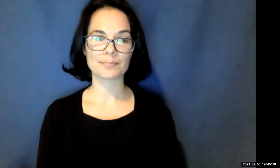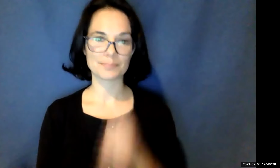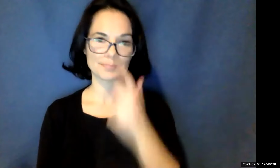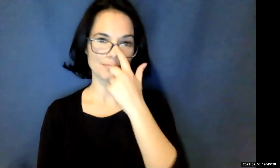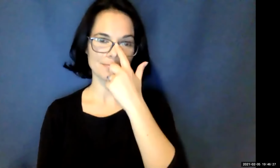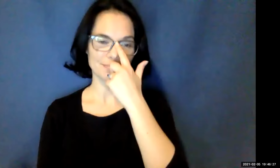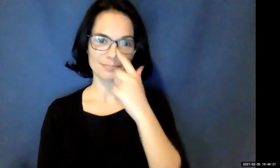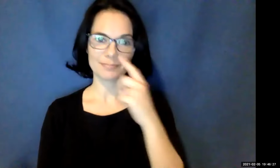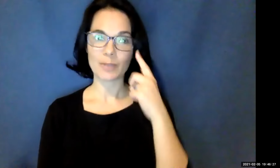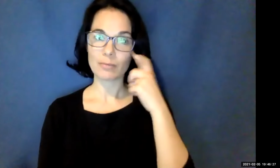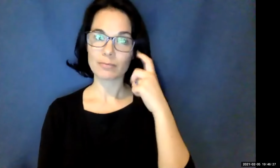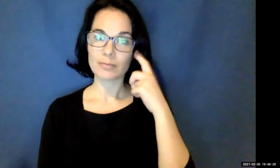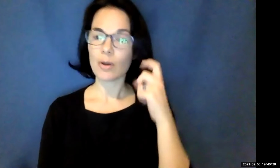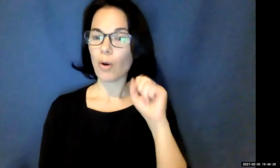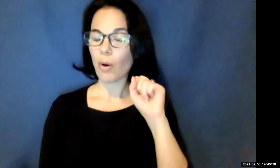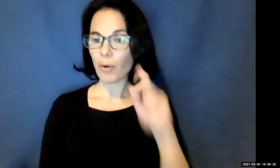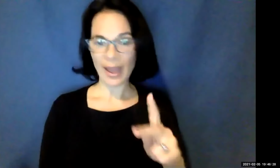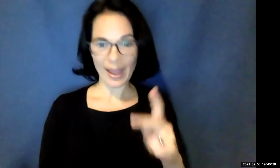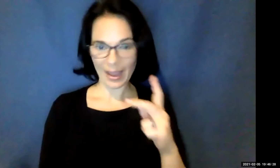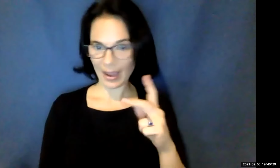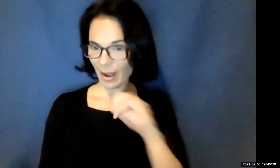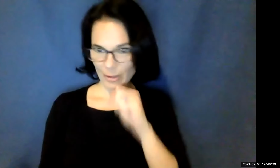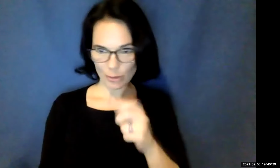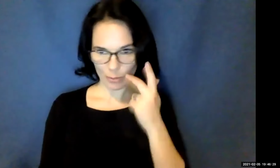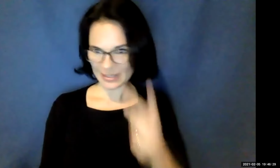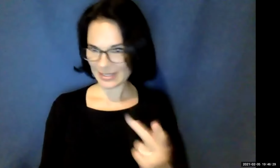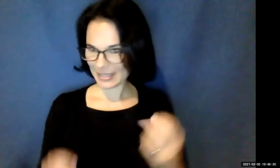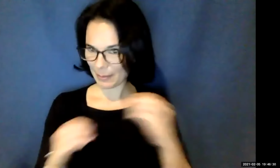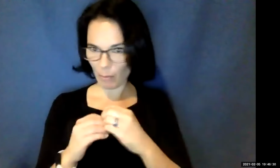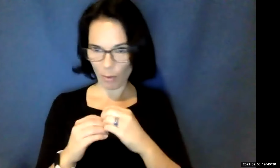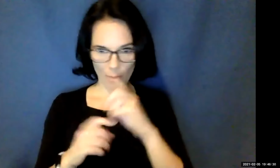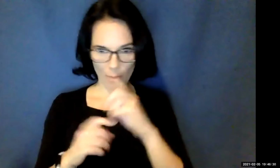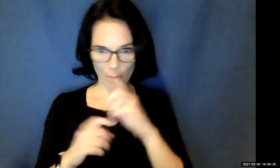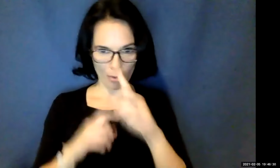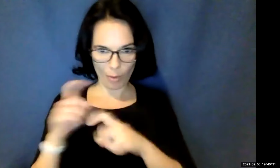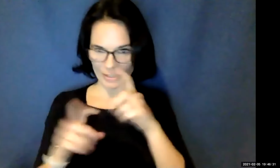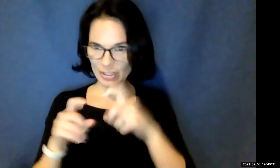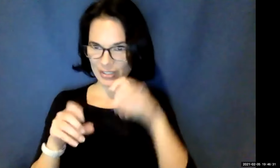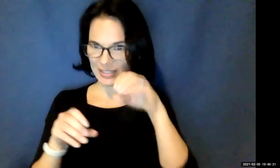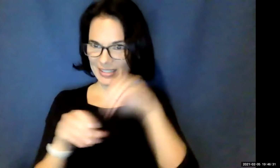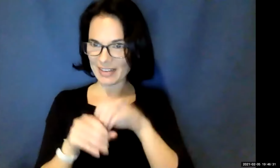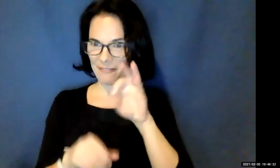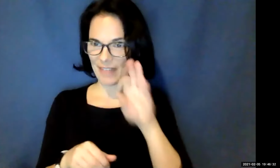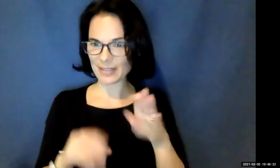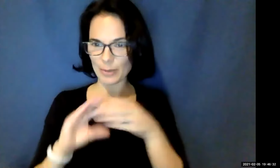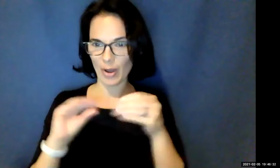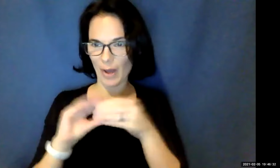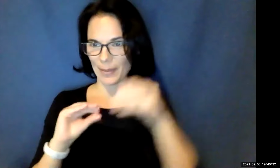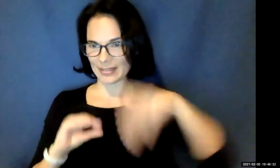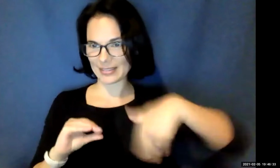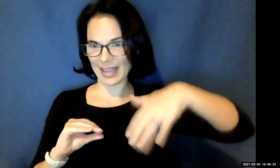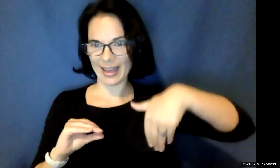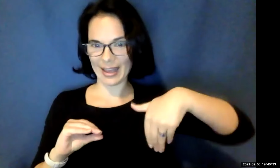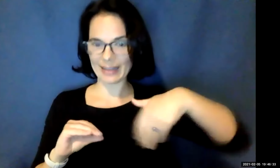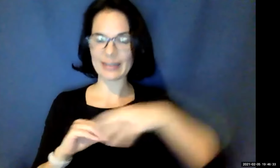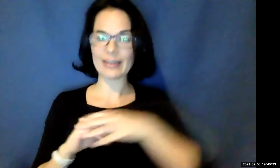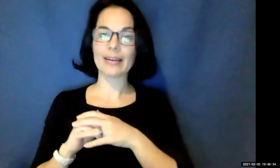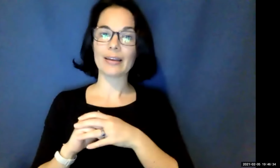So I’m not seeing any questions posed through the Facebook comments yet, but viewers, feel